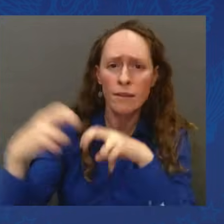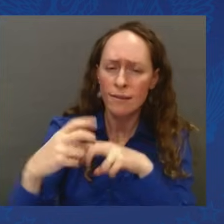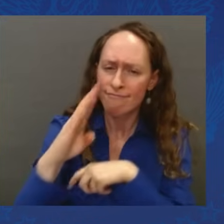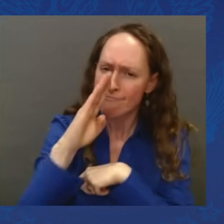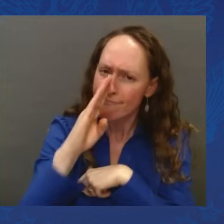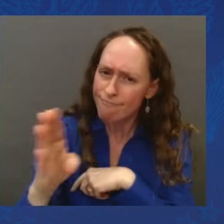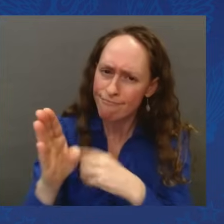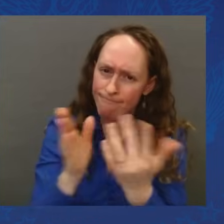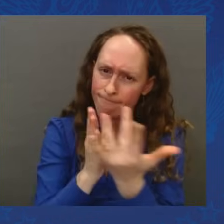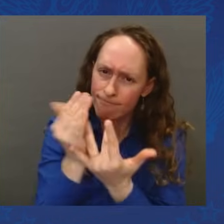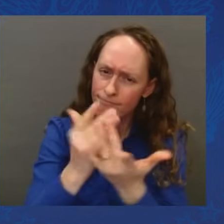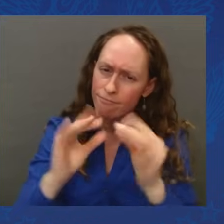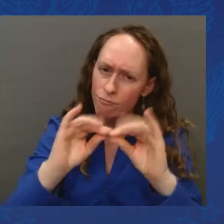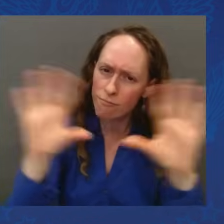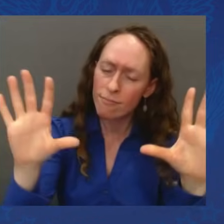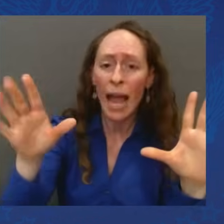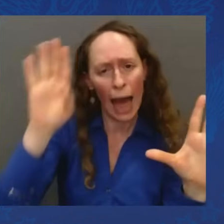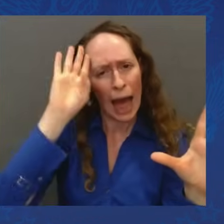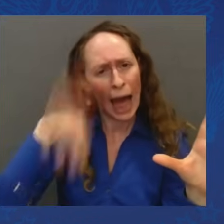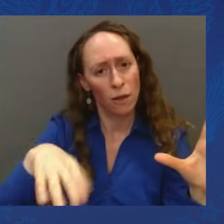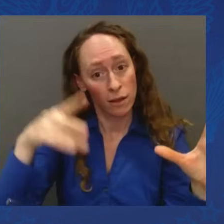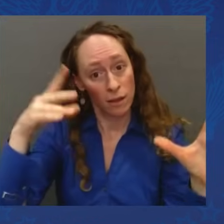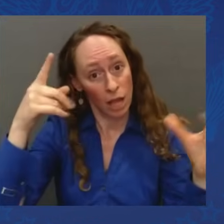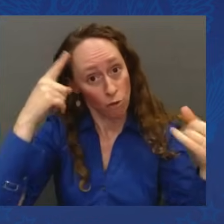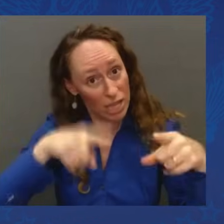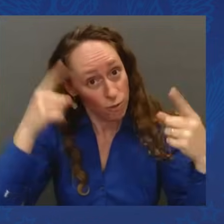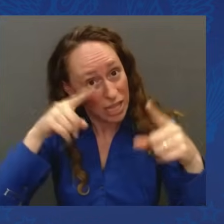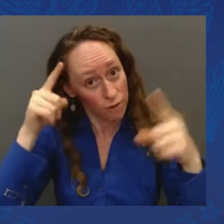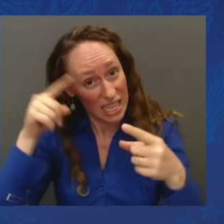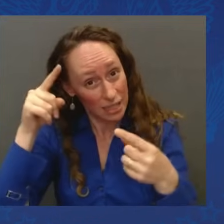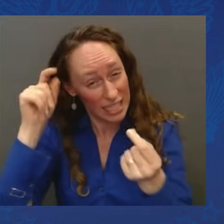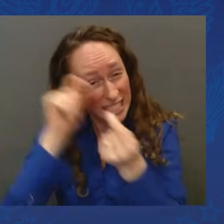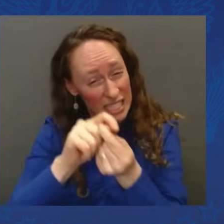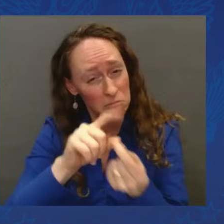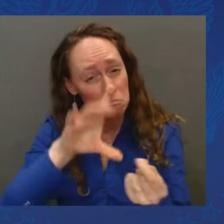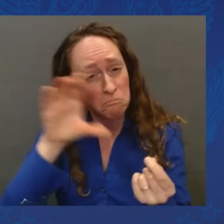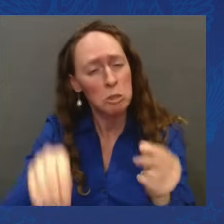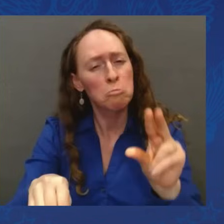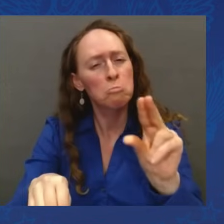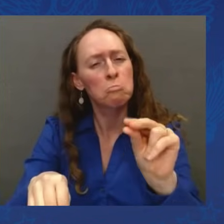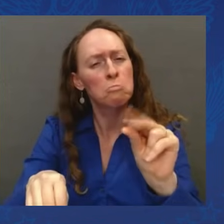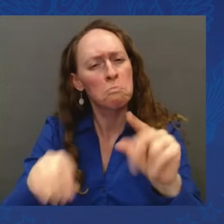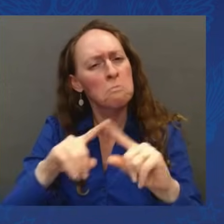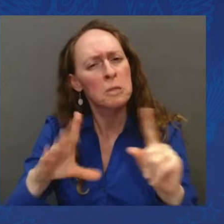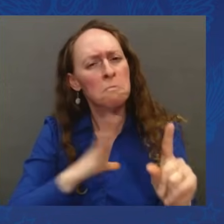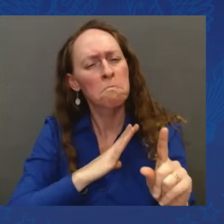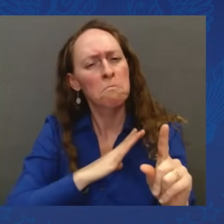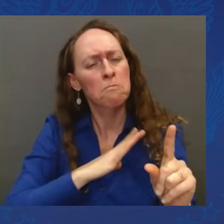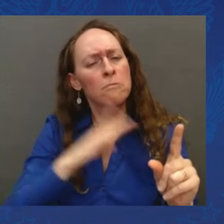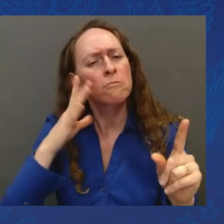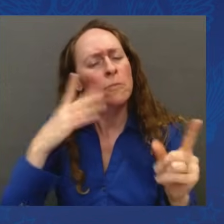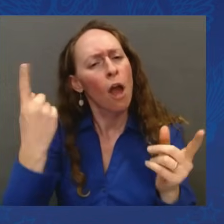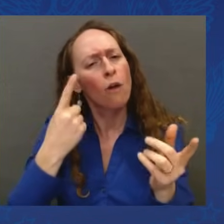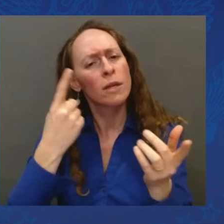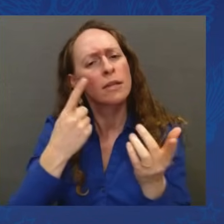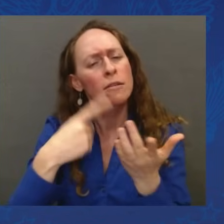of high-level diplomacy between our teams, we've made some important progress, I believe. First, I am pleased to announce